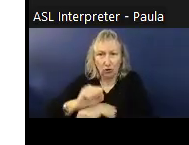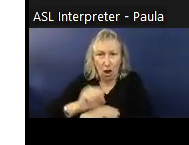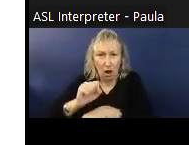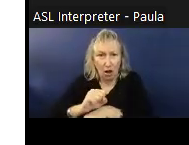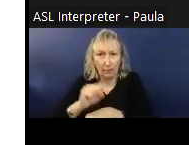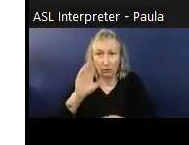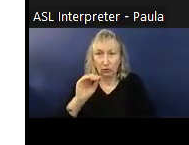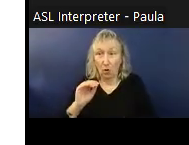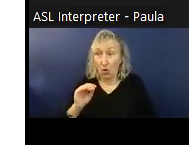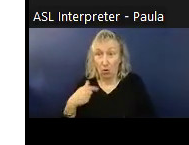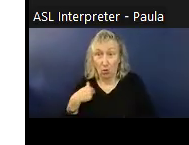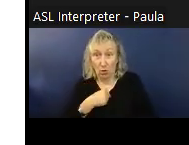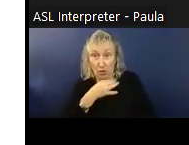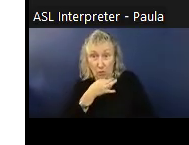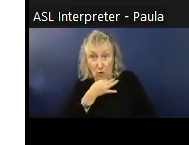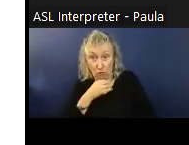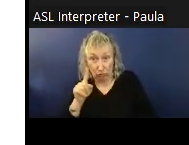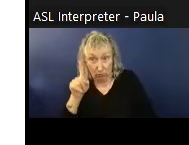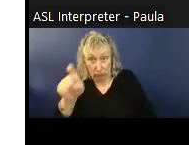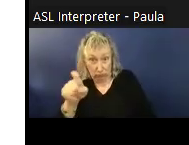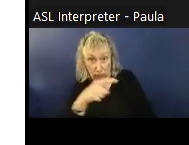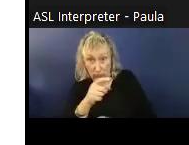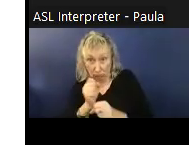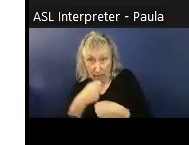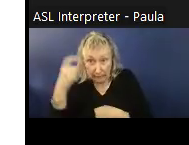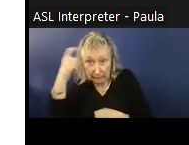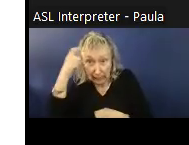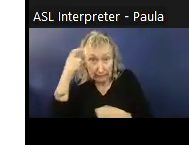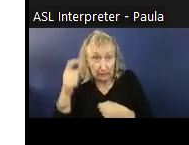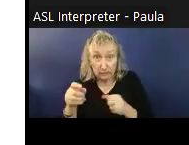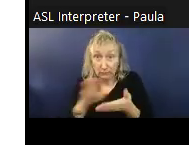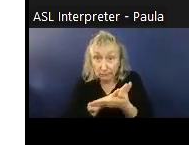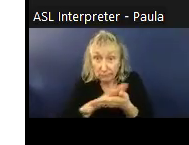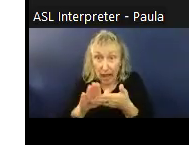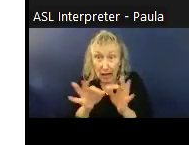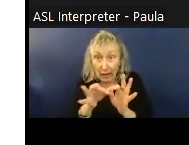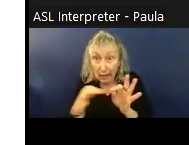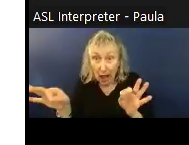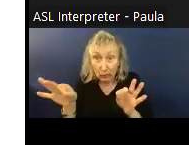Do the changes make sense written in plain language and did you identify any